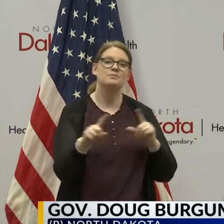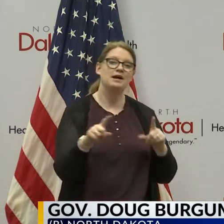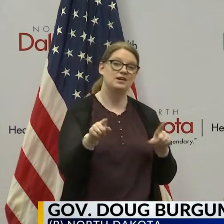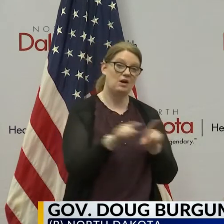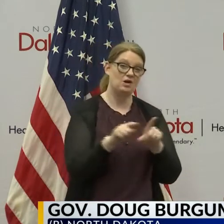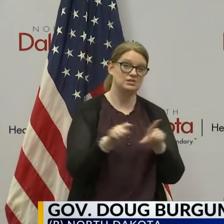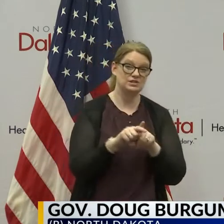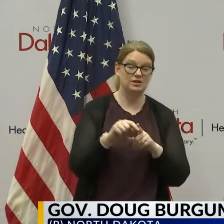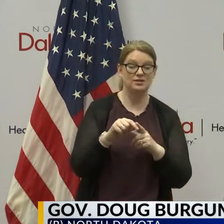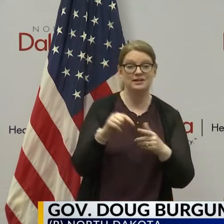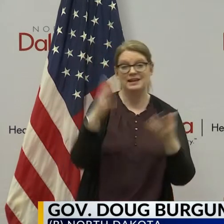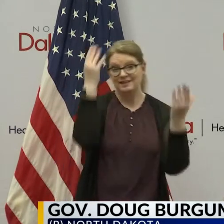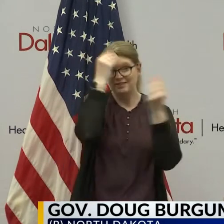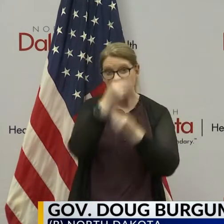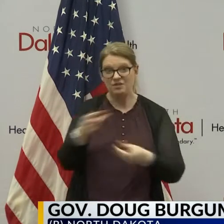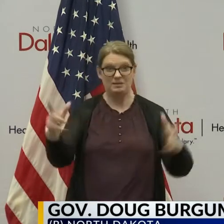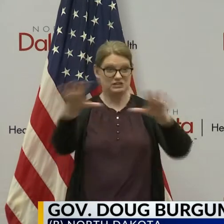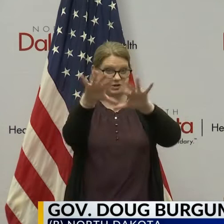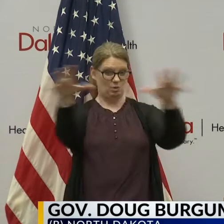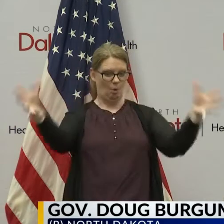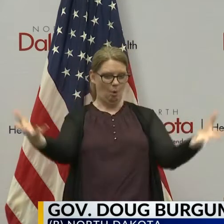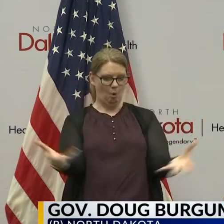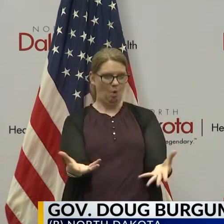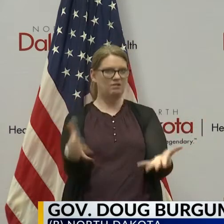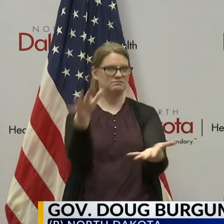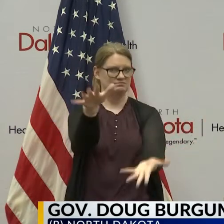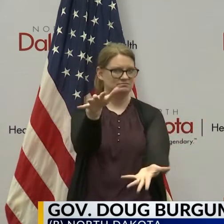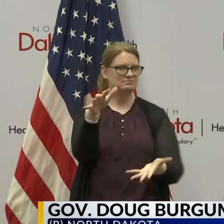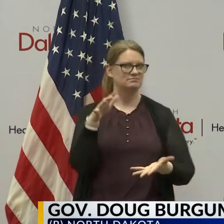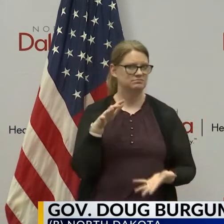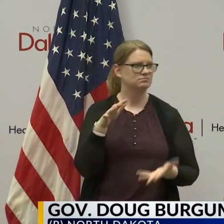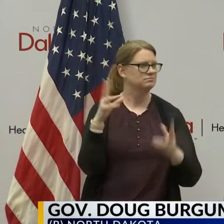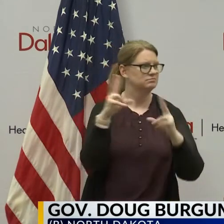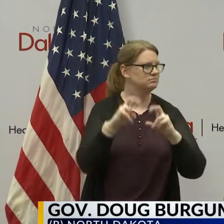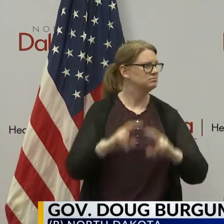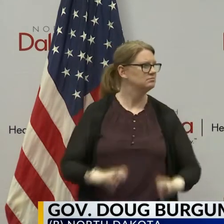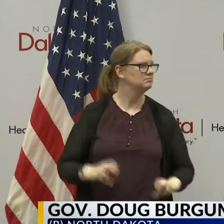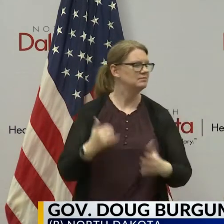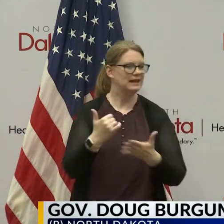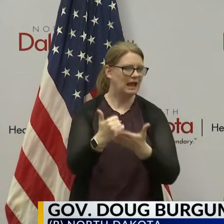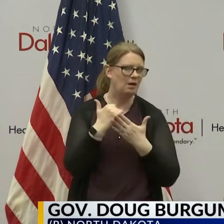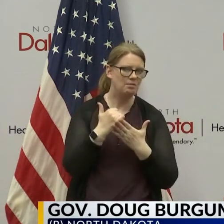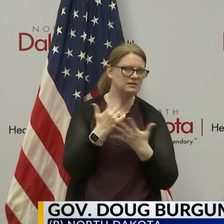INFORMATION TO THE CONTACT RACING TEAMS. AS TIM ALSO SAID AND AGGREGATE,